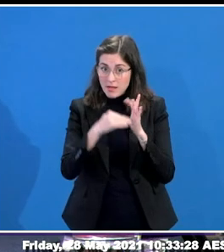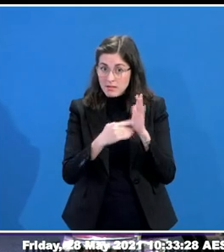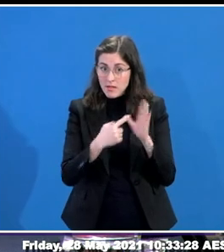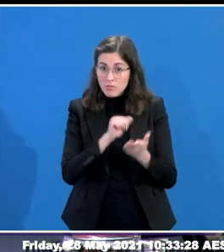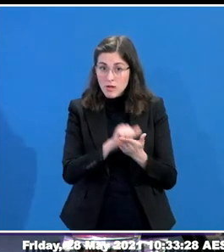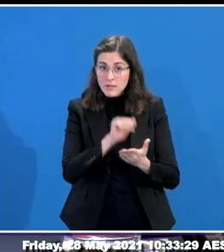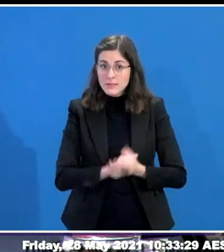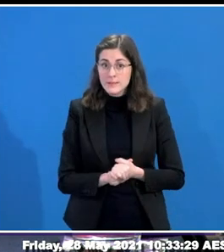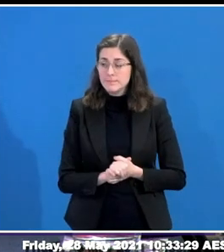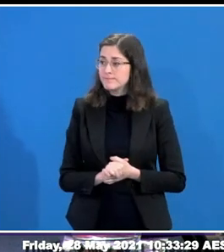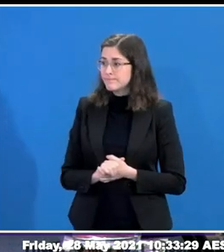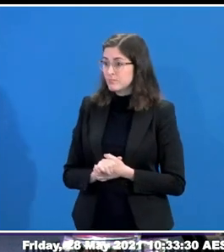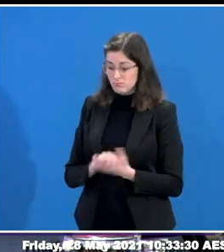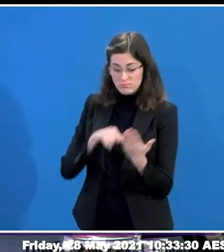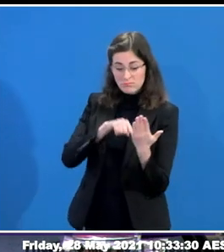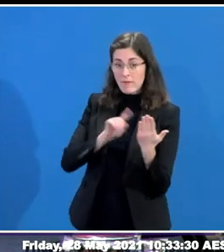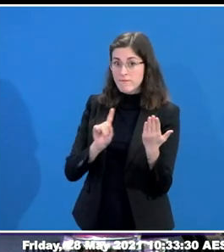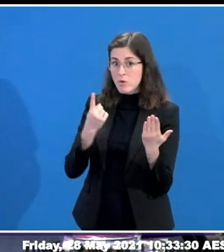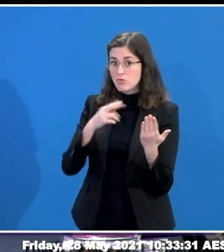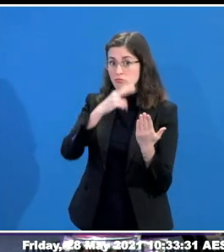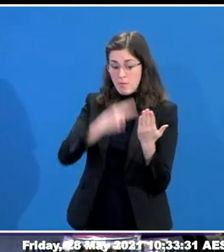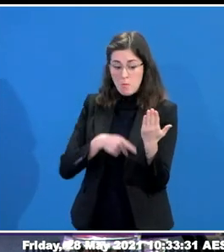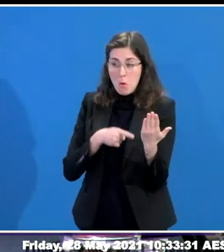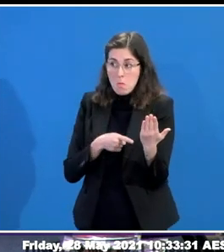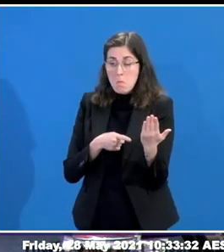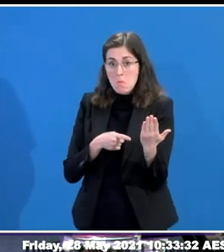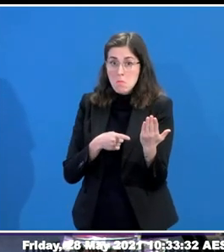In this first report, if that is what you say, that is correct.